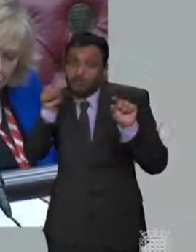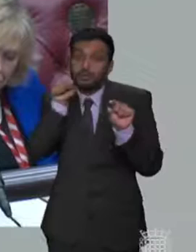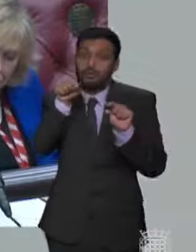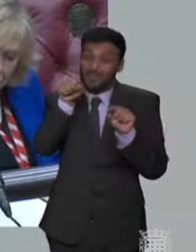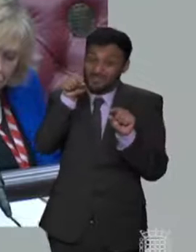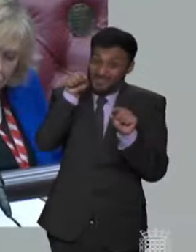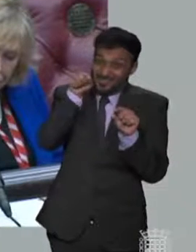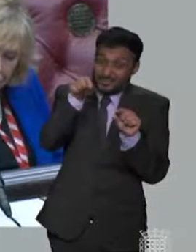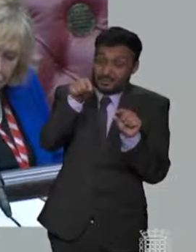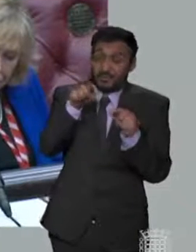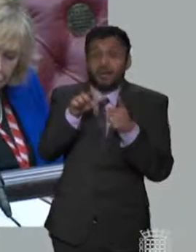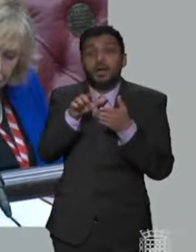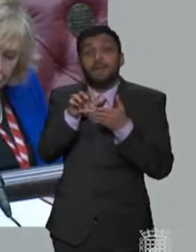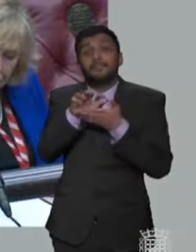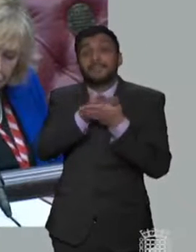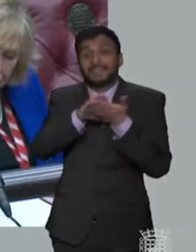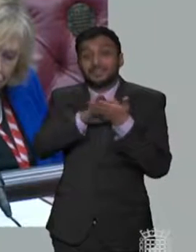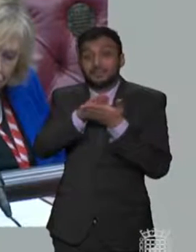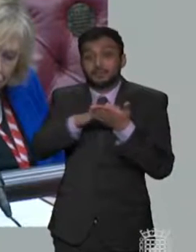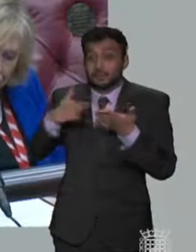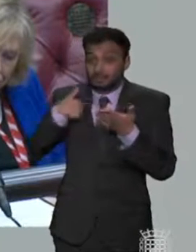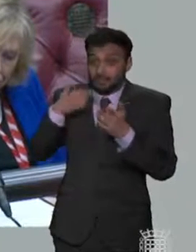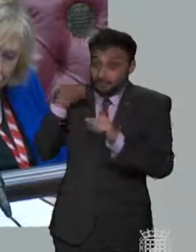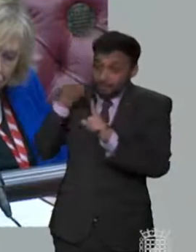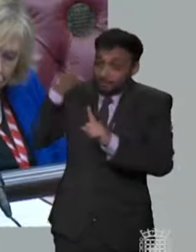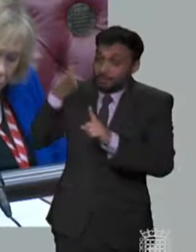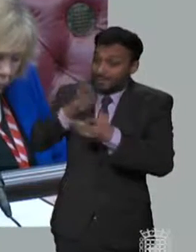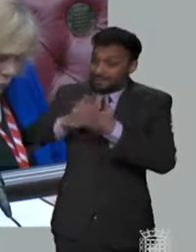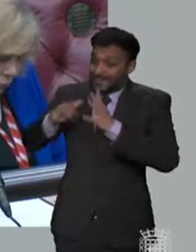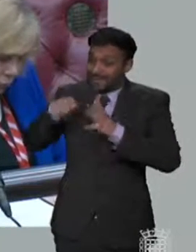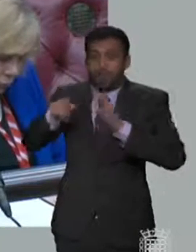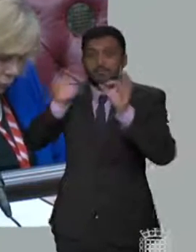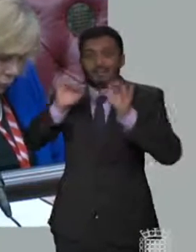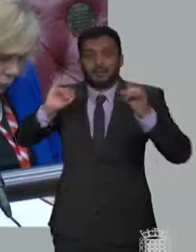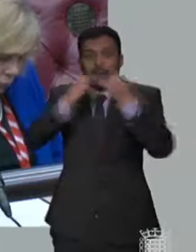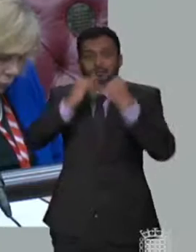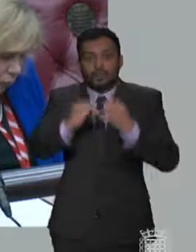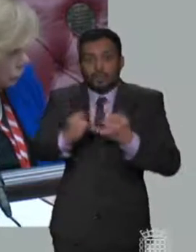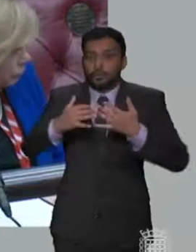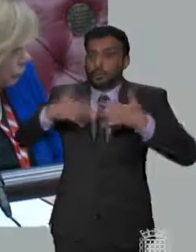of bsl would not generate confusion or disputes in particular the purpose and effective clause